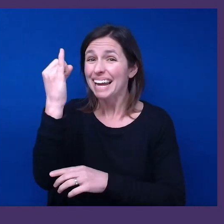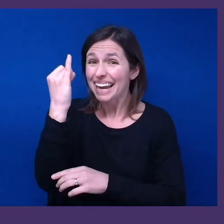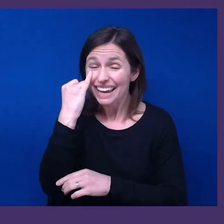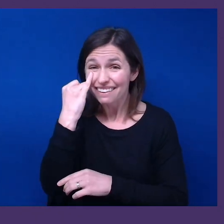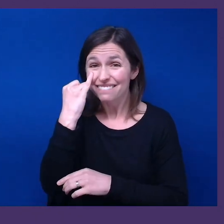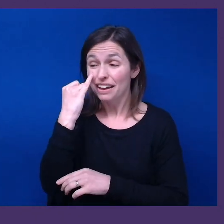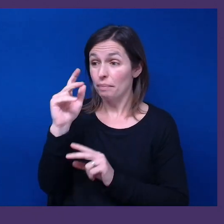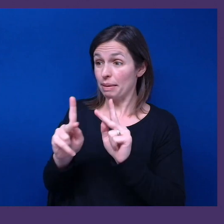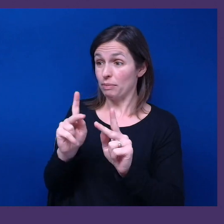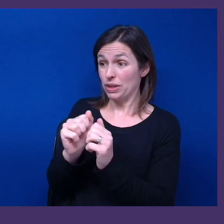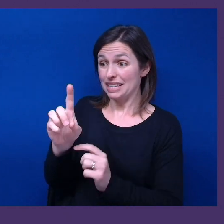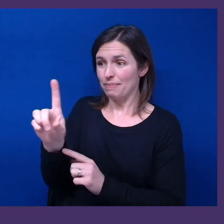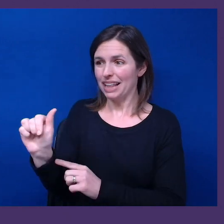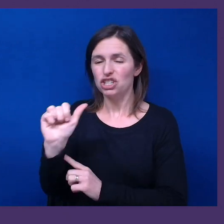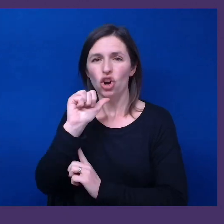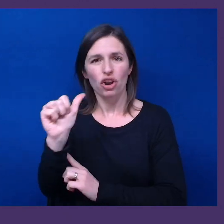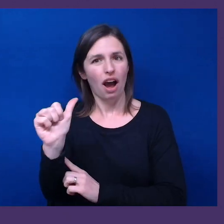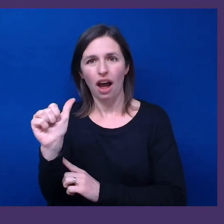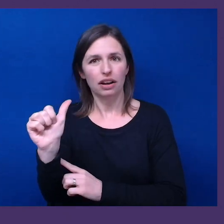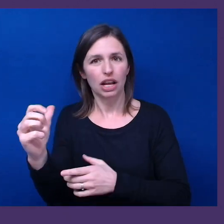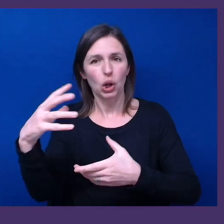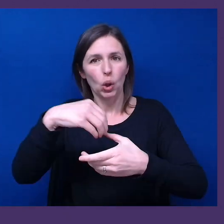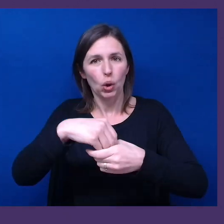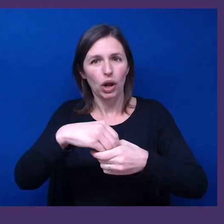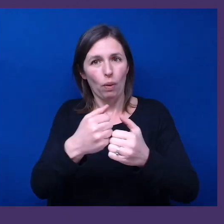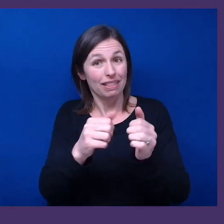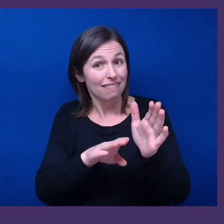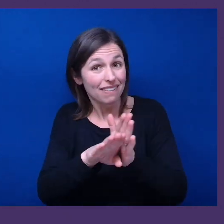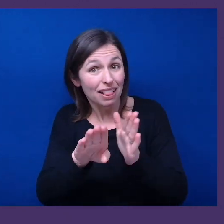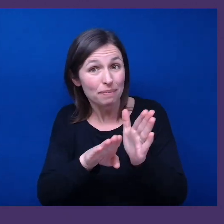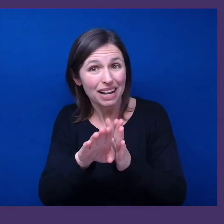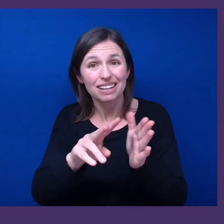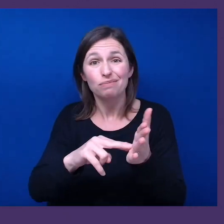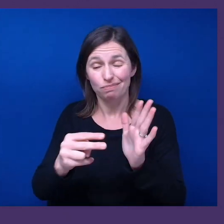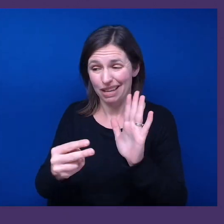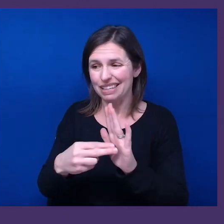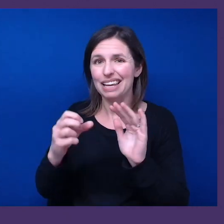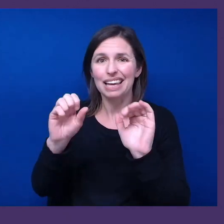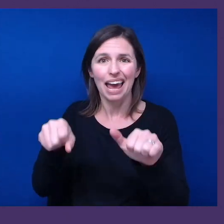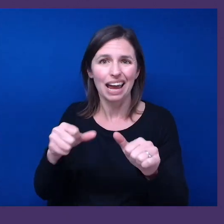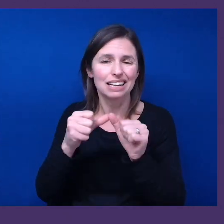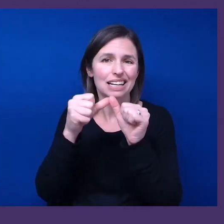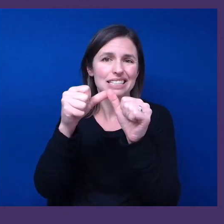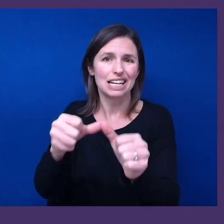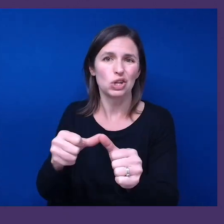further marginalizing disabled professionals, instead of creating more equitable opportunities.